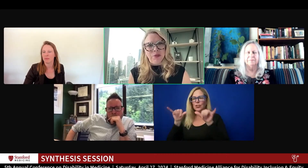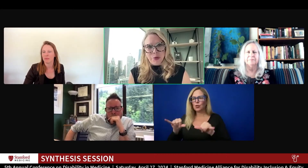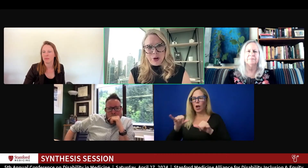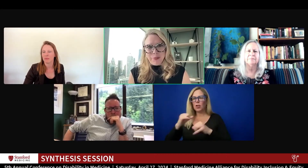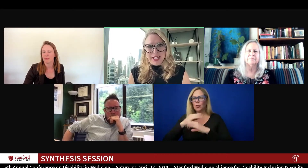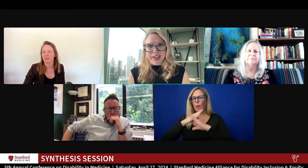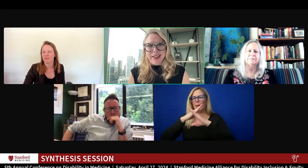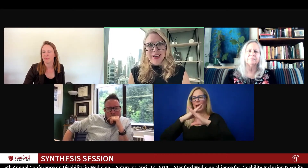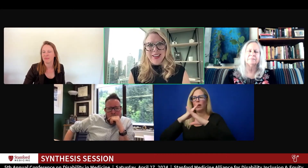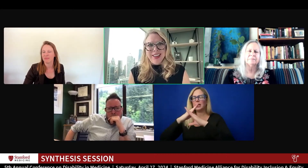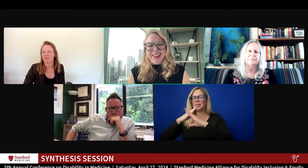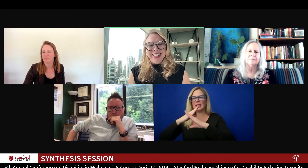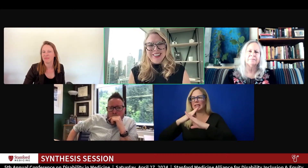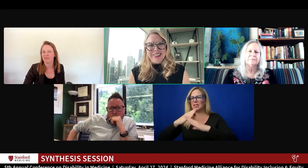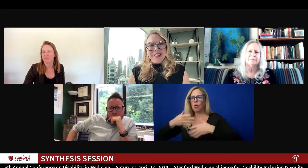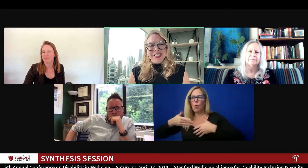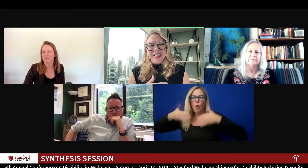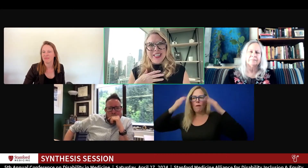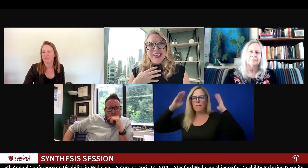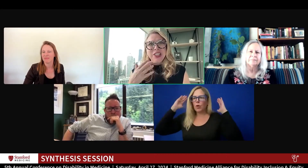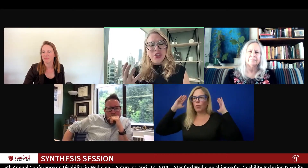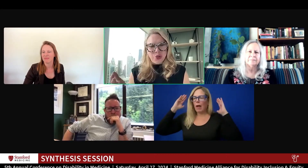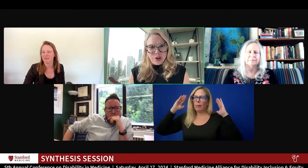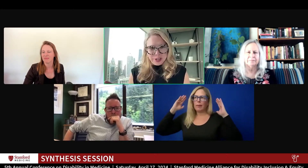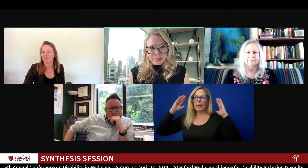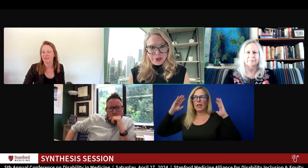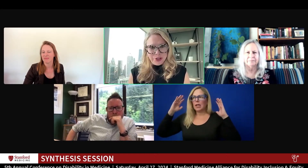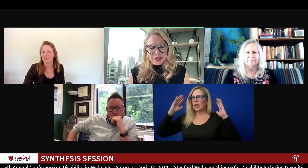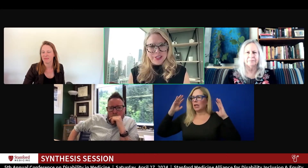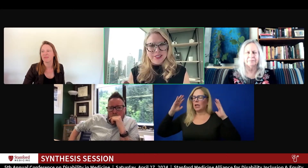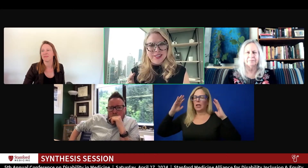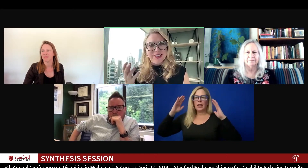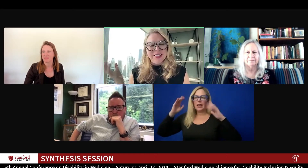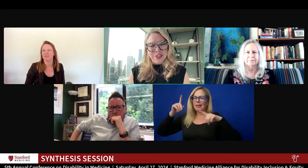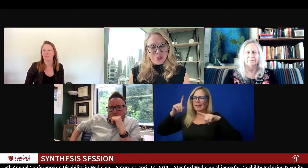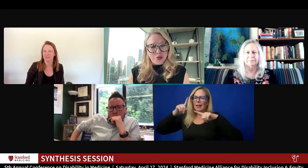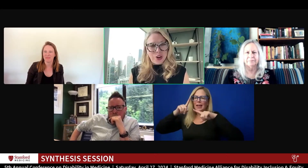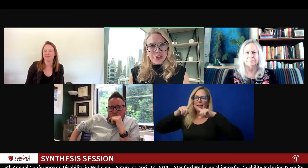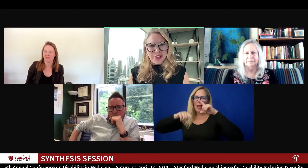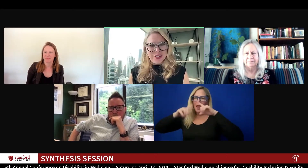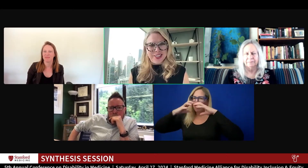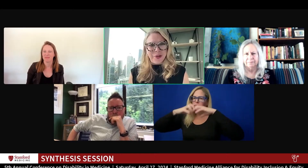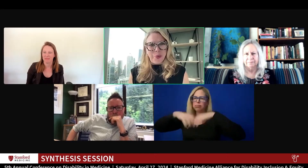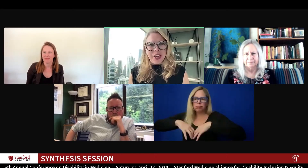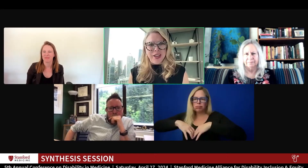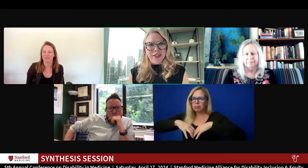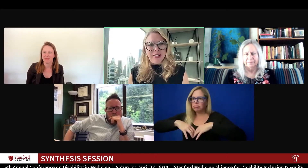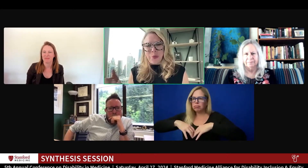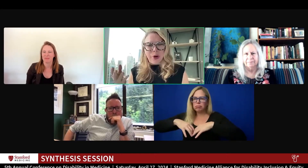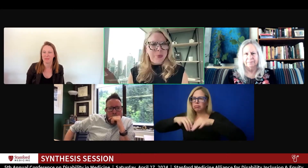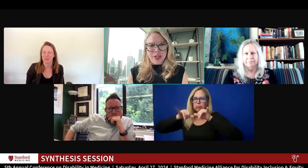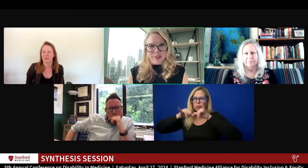overwhelming, indestructible structures, that where do we